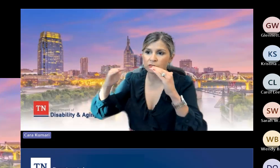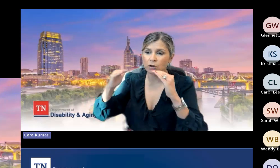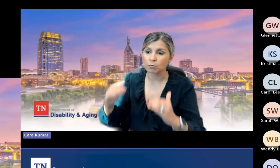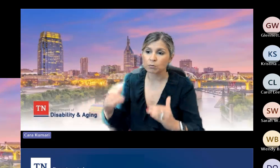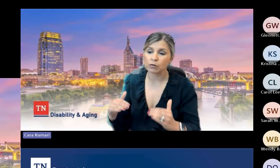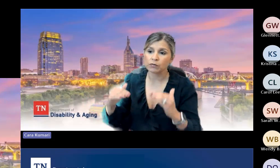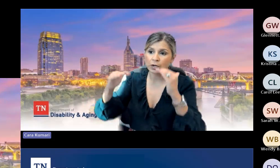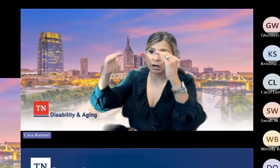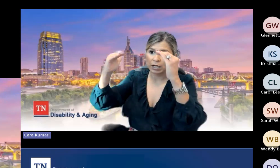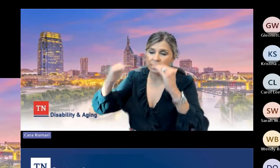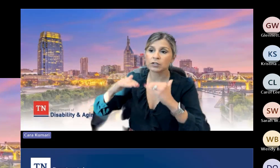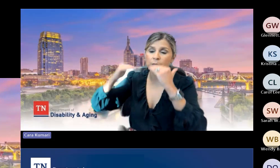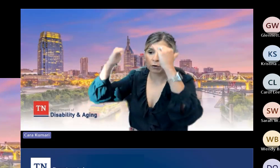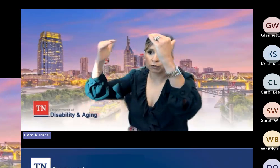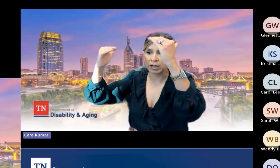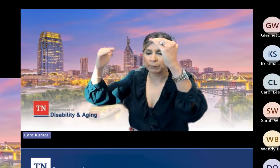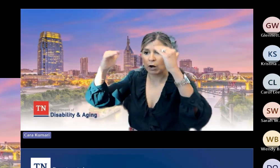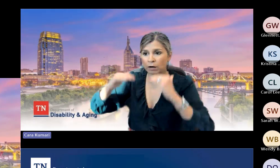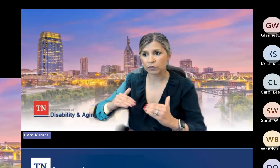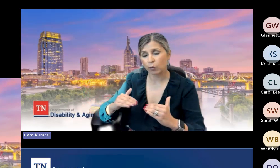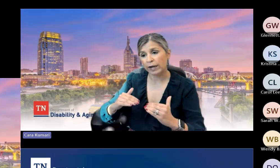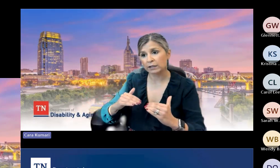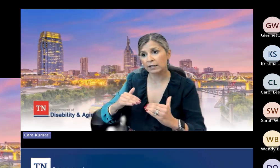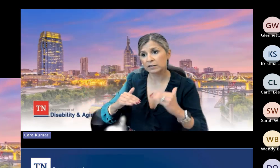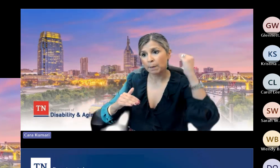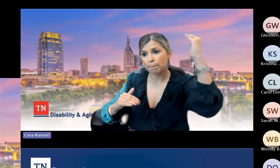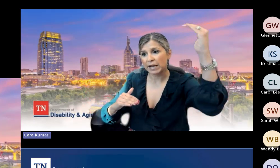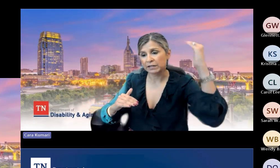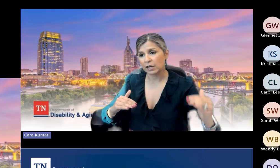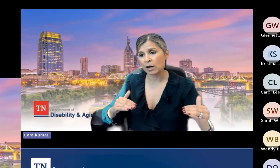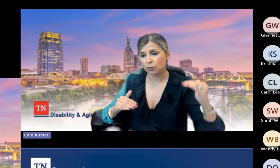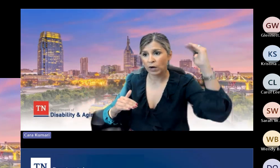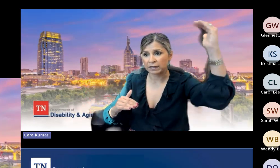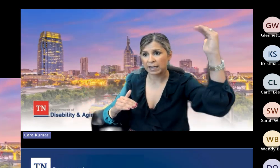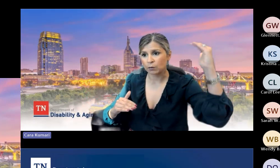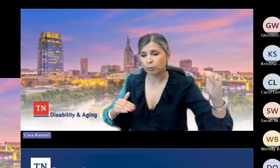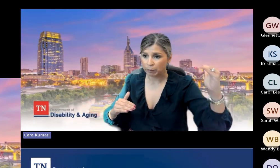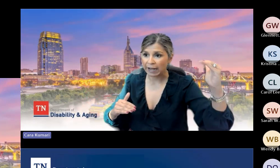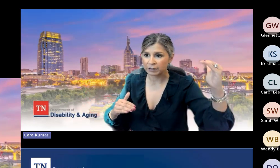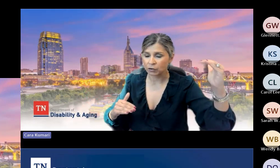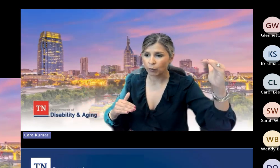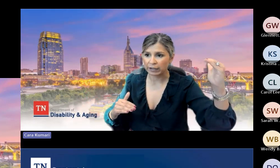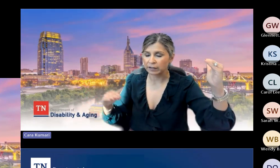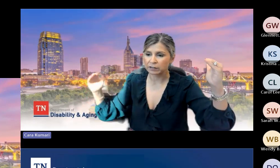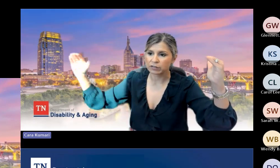meaning that folks are move into the program off the waiting list based on when they were added to the waiting list.